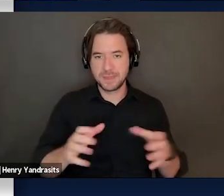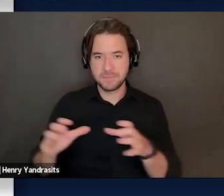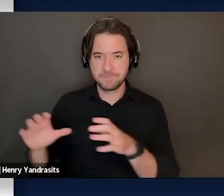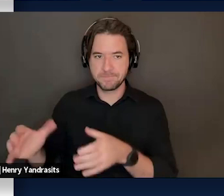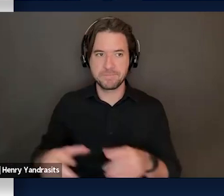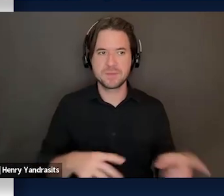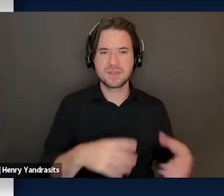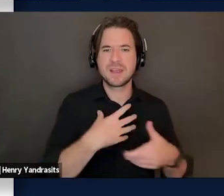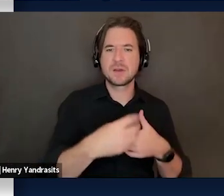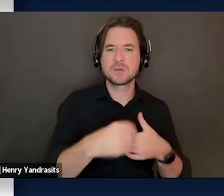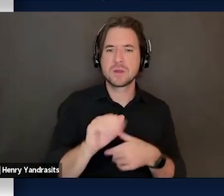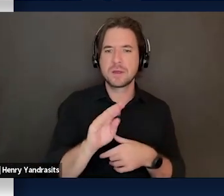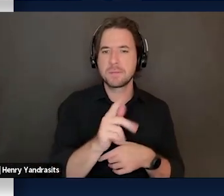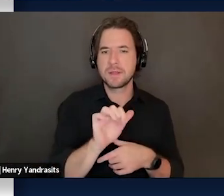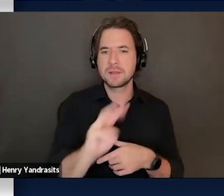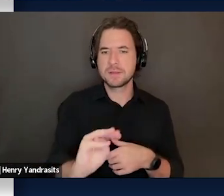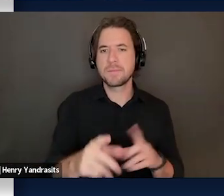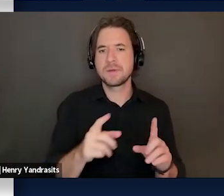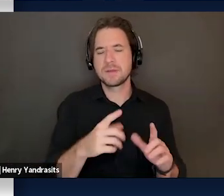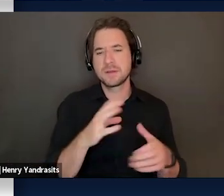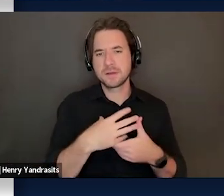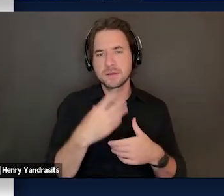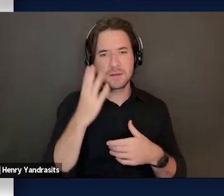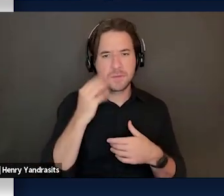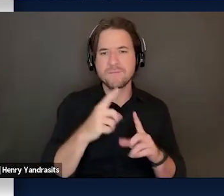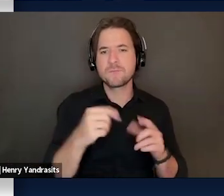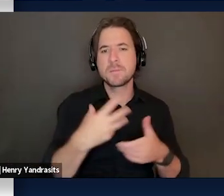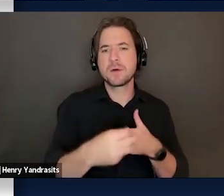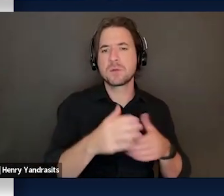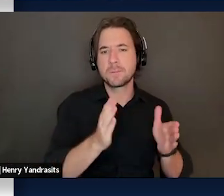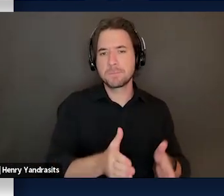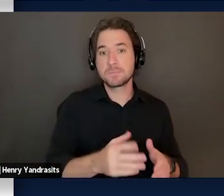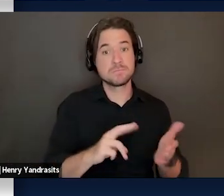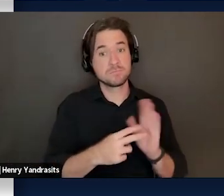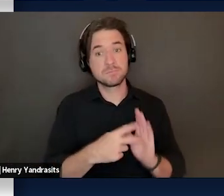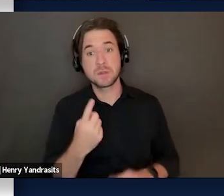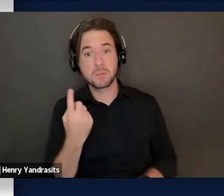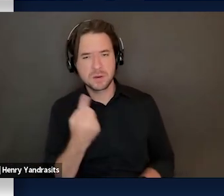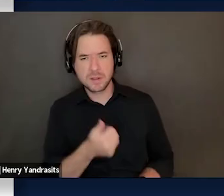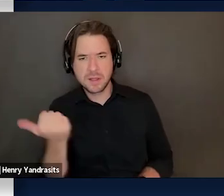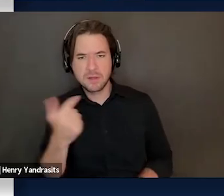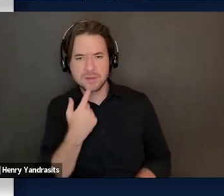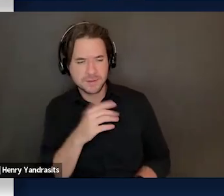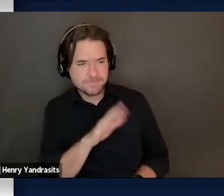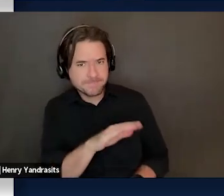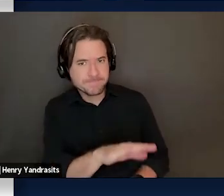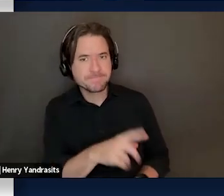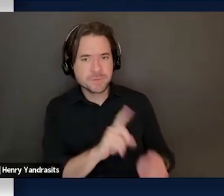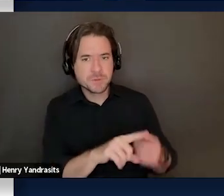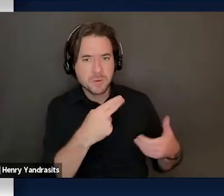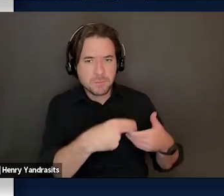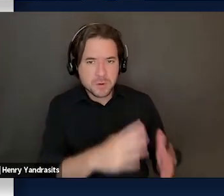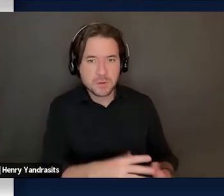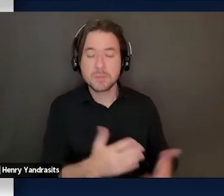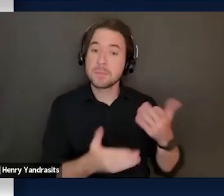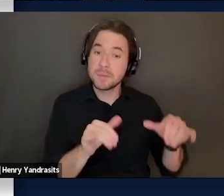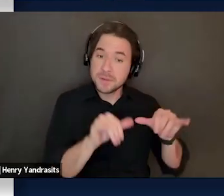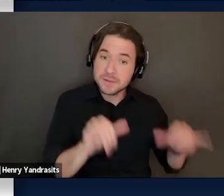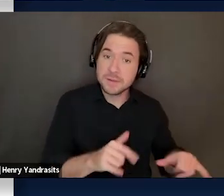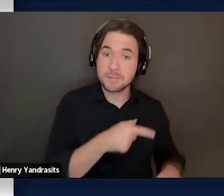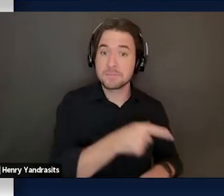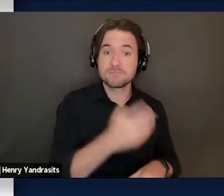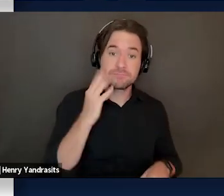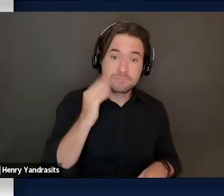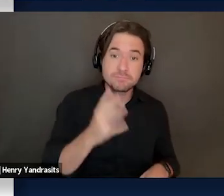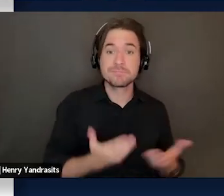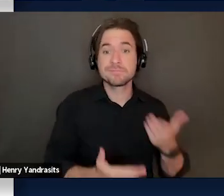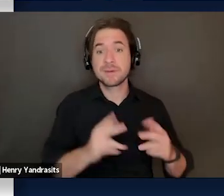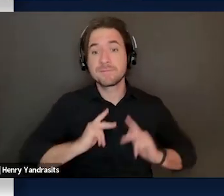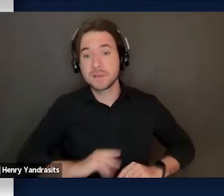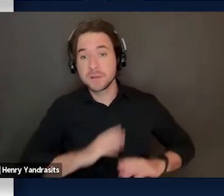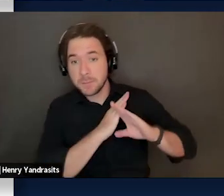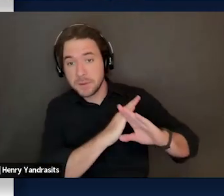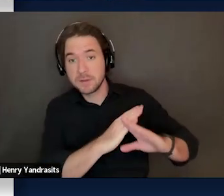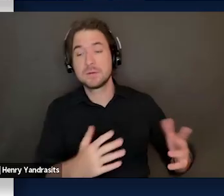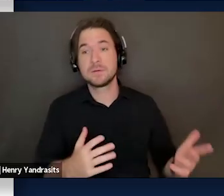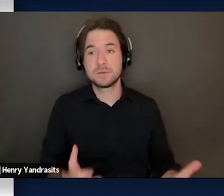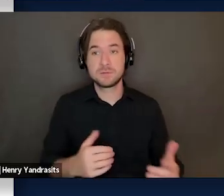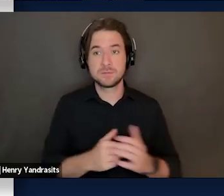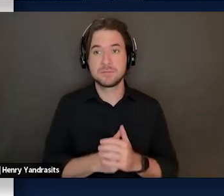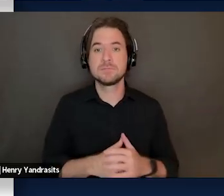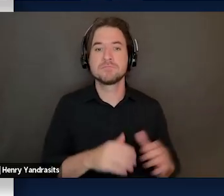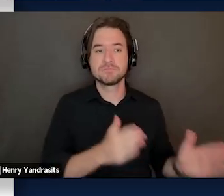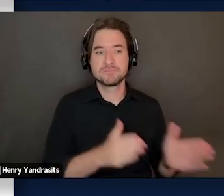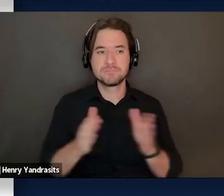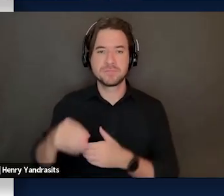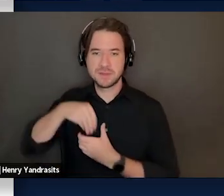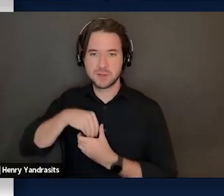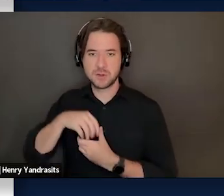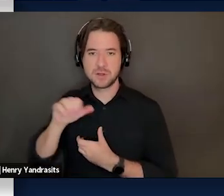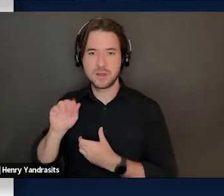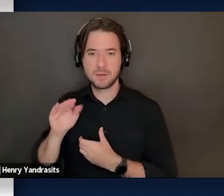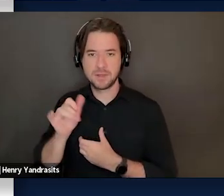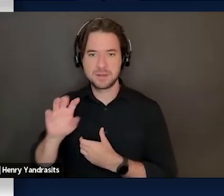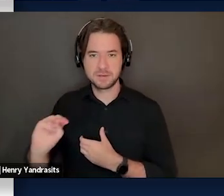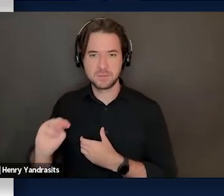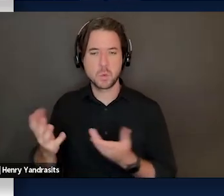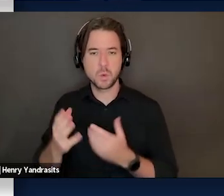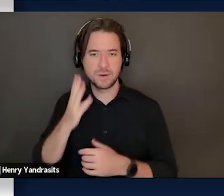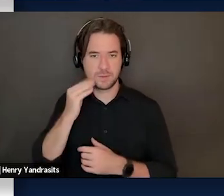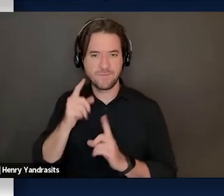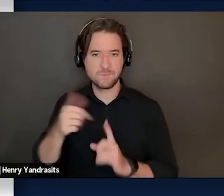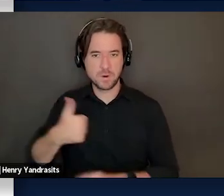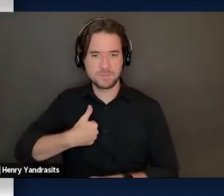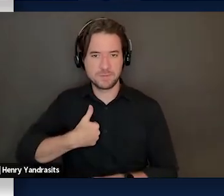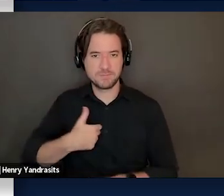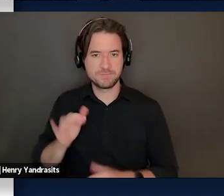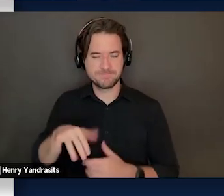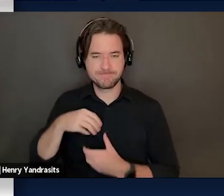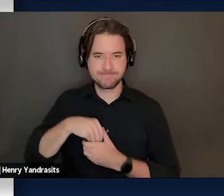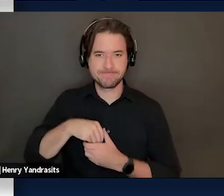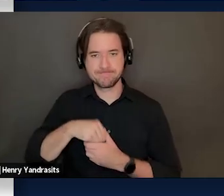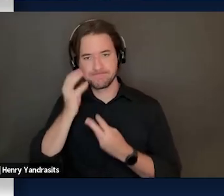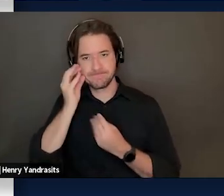ableism, which is ableism experience from outside the person. So this could be somebody else coming and saying something to our participant, it could be a system that they have experienced, it could be a physical barrier, um, and then we also have internal ableism, which is ableism experienced from the self. So this is the internalization of these thoughts.